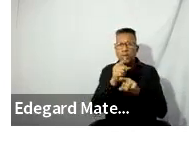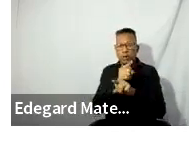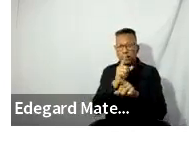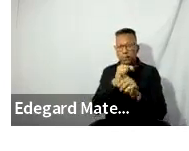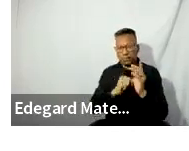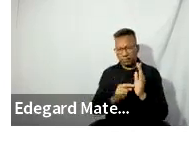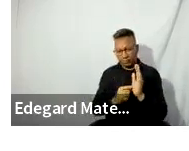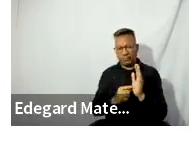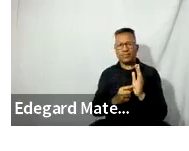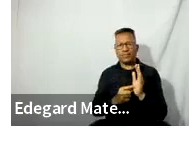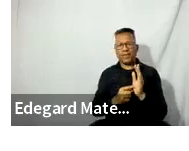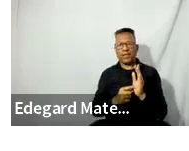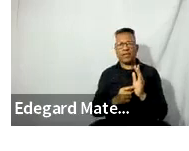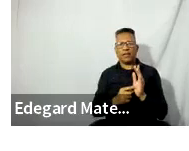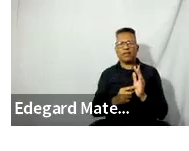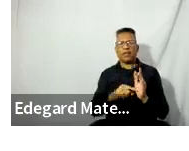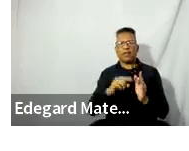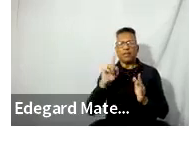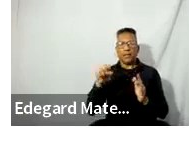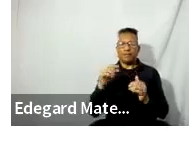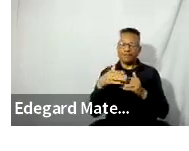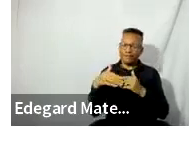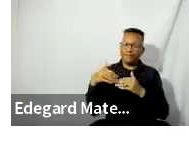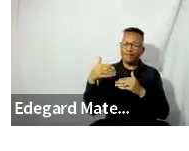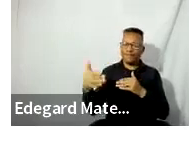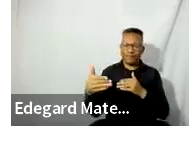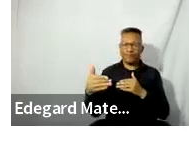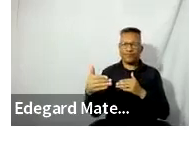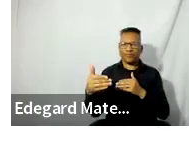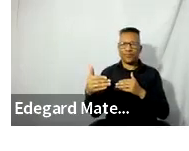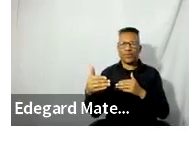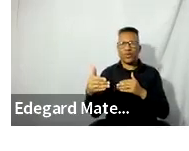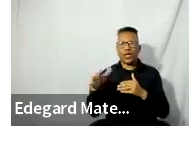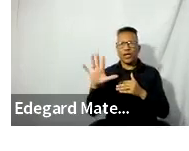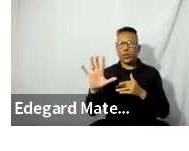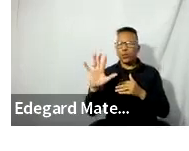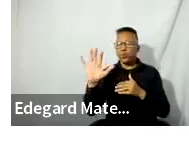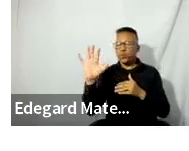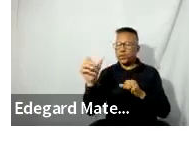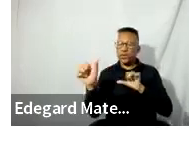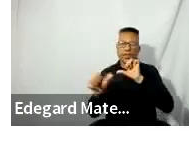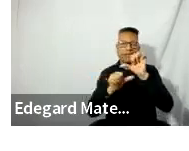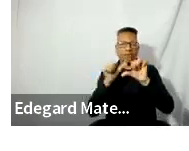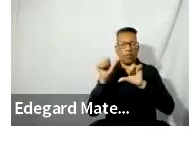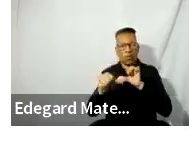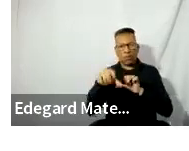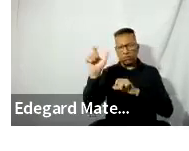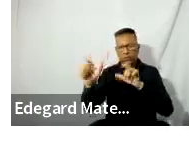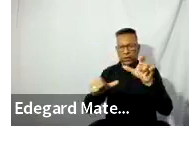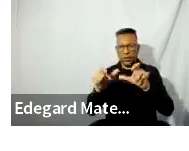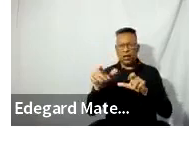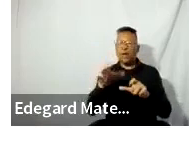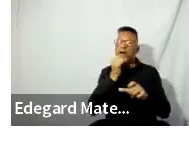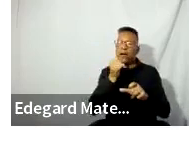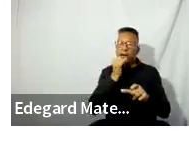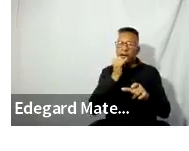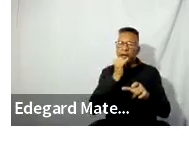the processes so tself, changes its tself, changes its structures and functions genetically genetically, so